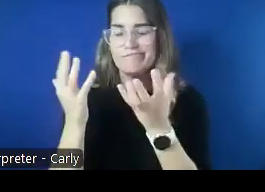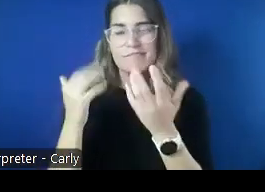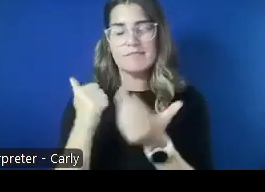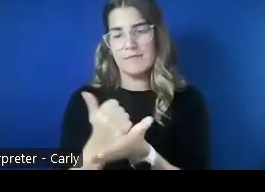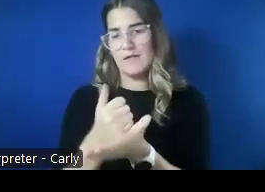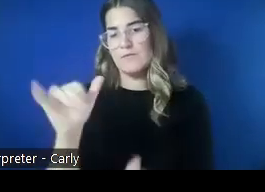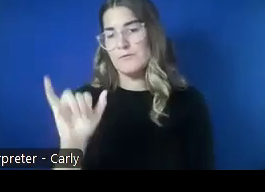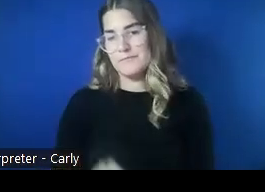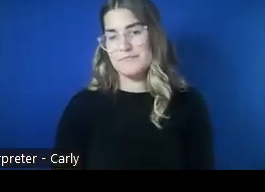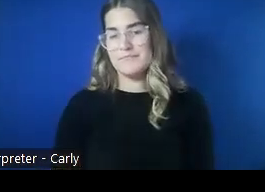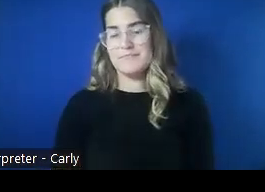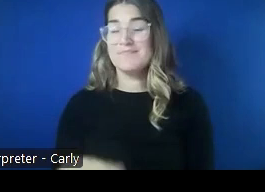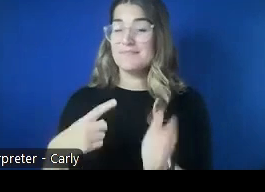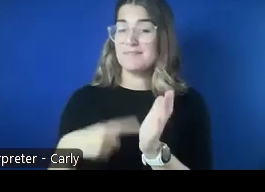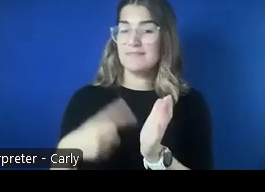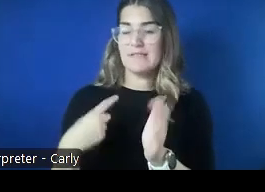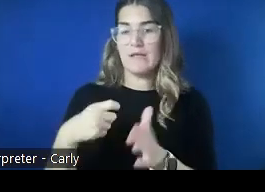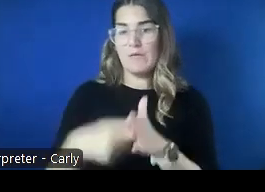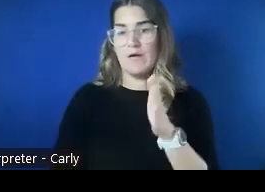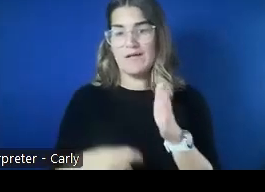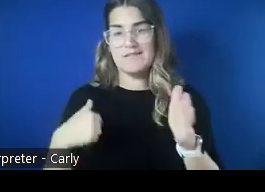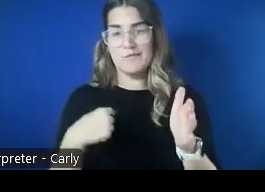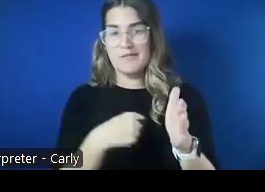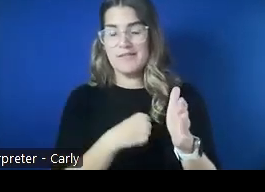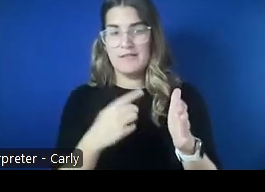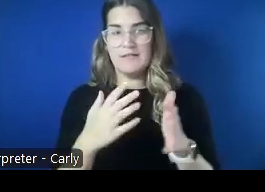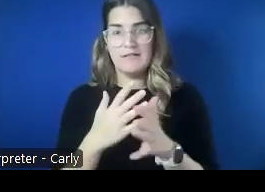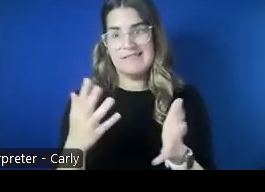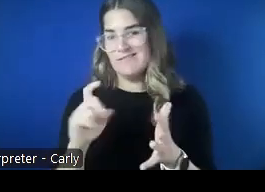because there were sometimes when there were costs we we just had to eat those and someone